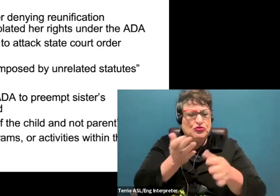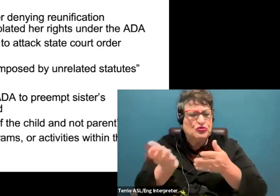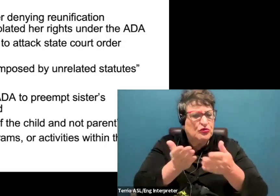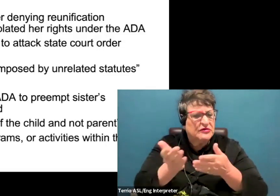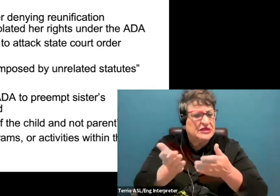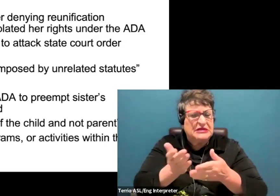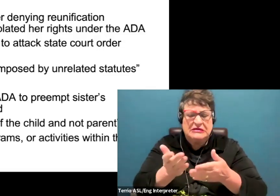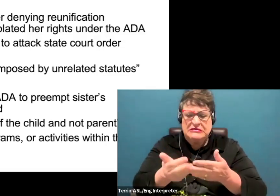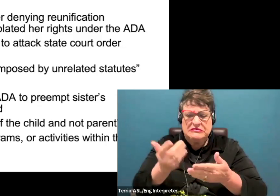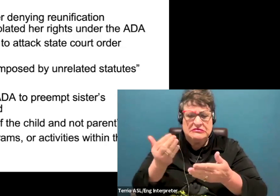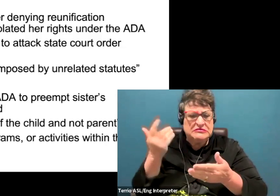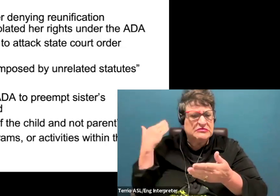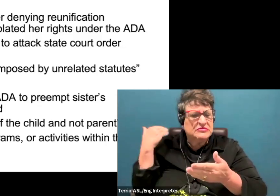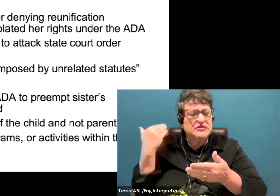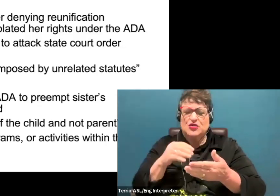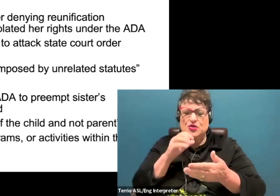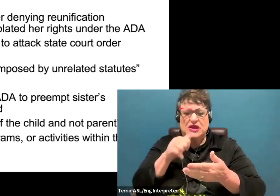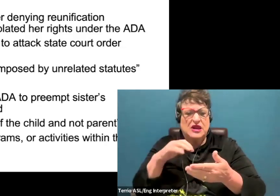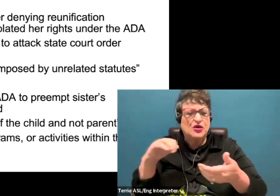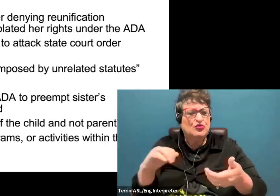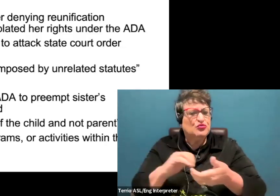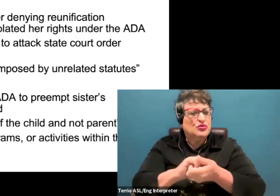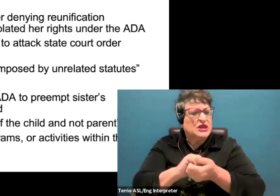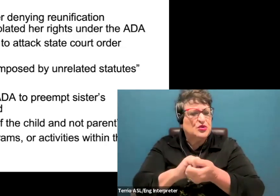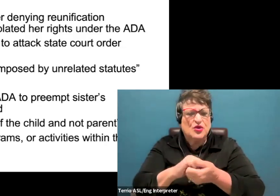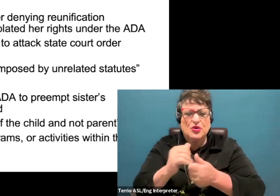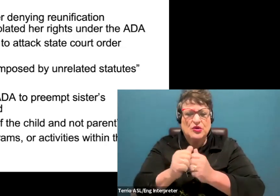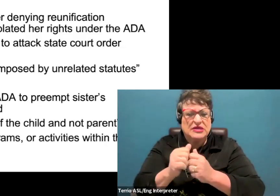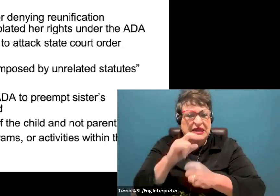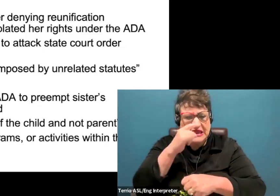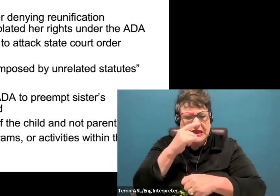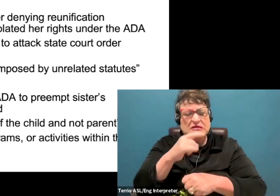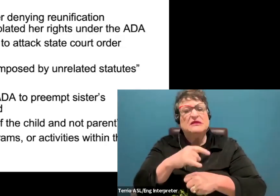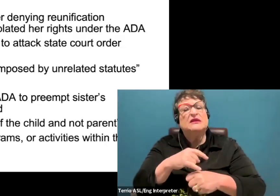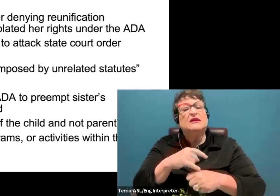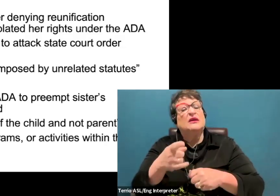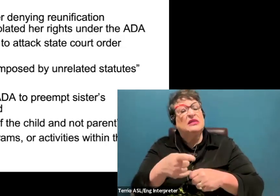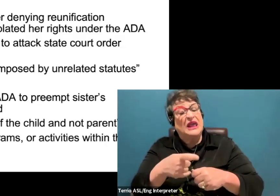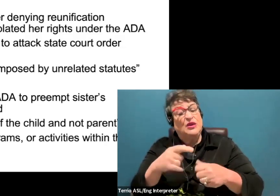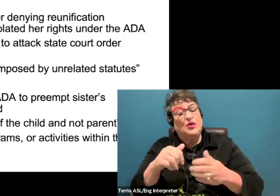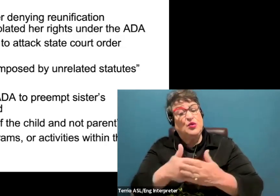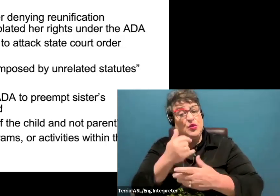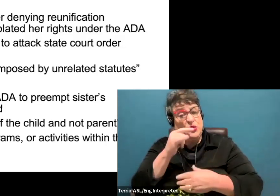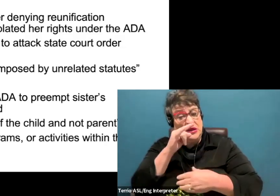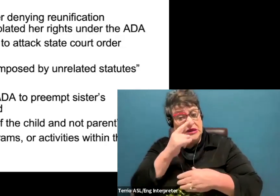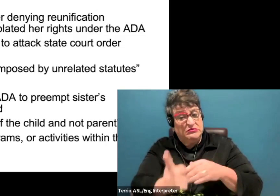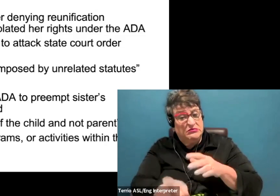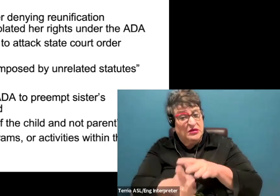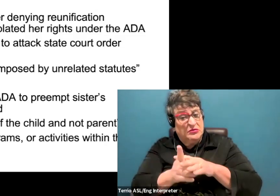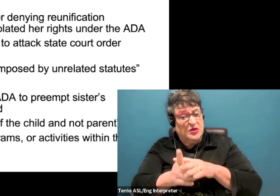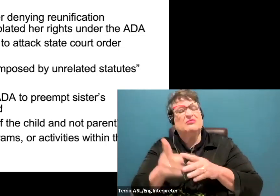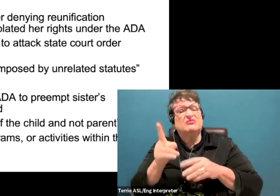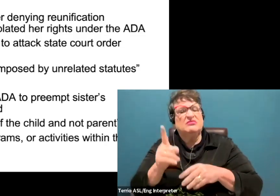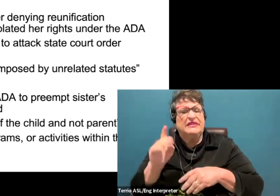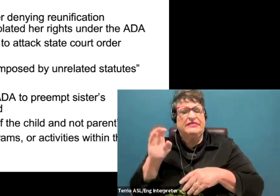to not be able to reunify with their kids. Then when they have a new kid, those cases follow them, and then it's used to deny